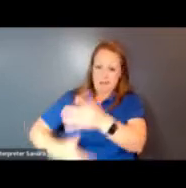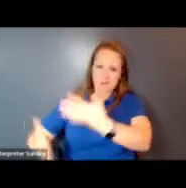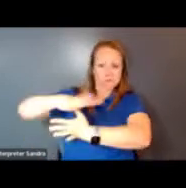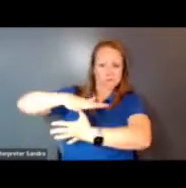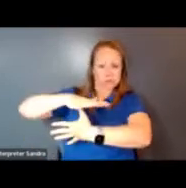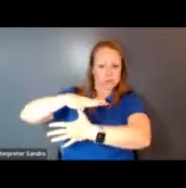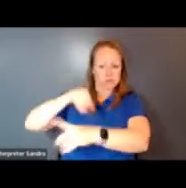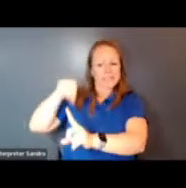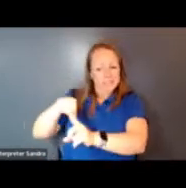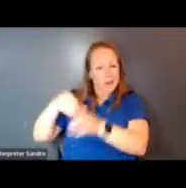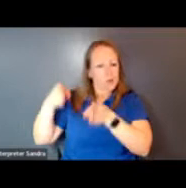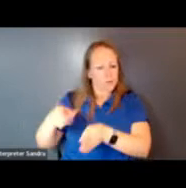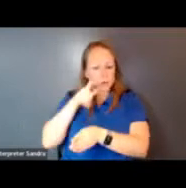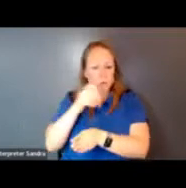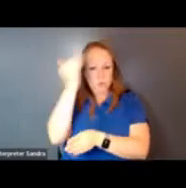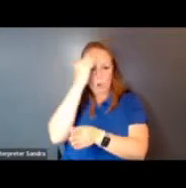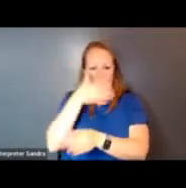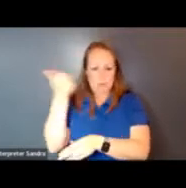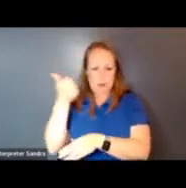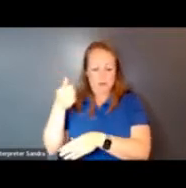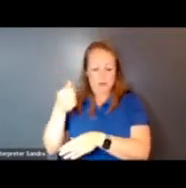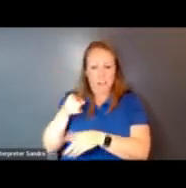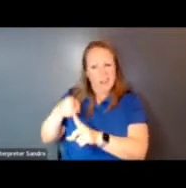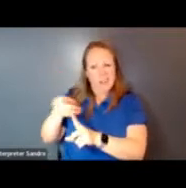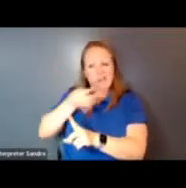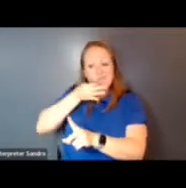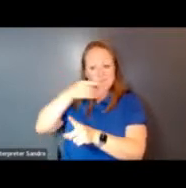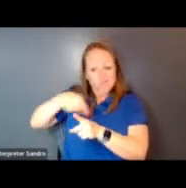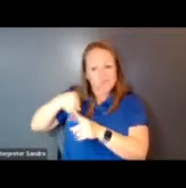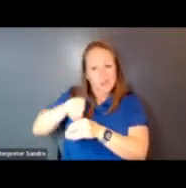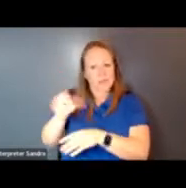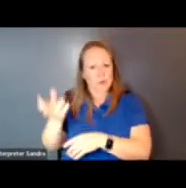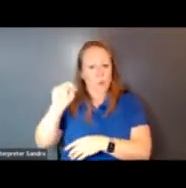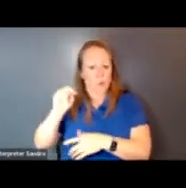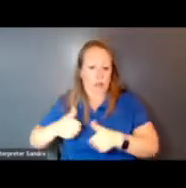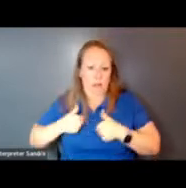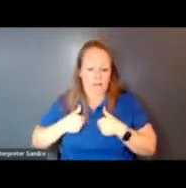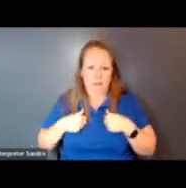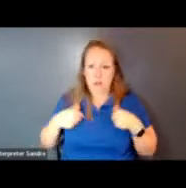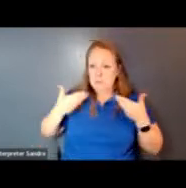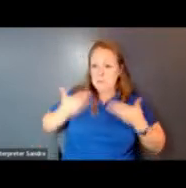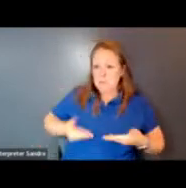the true expert in their own lines in the eye. And a person is just there to guide and offer assistance to help the